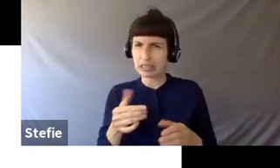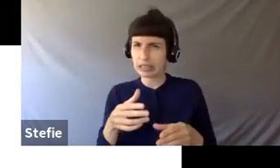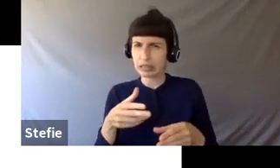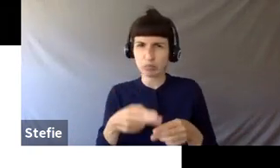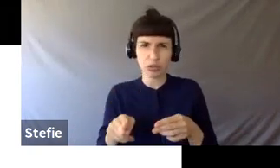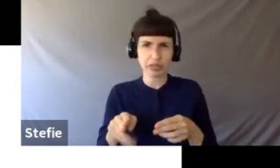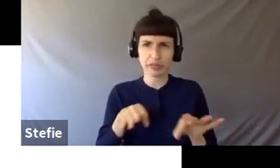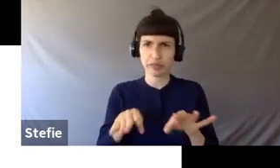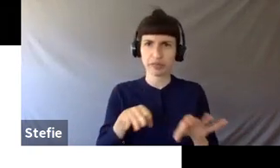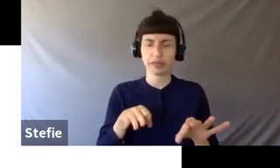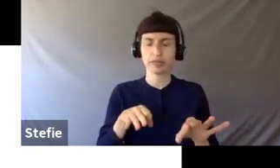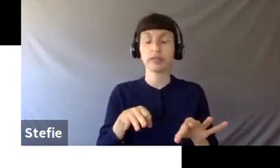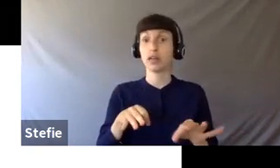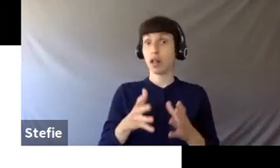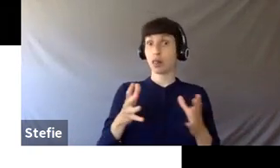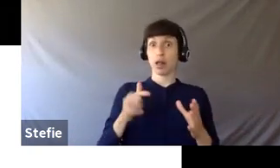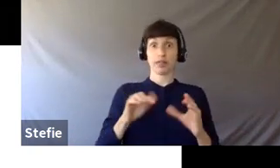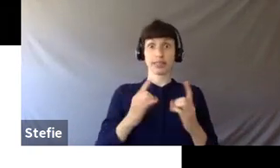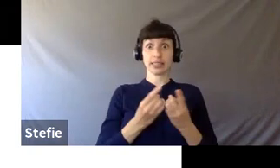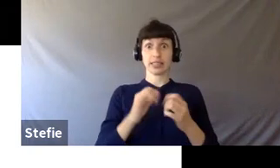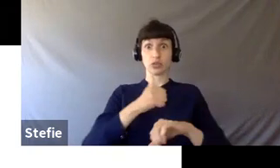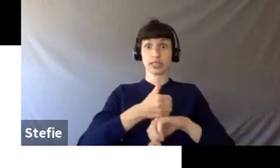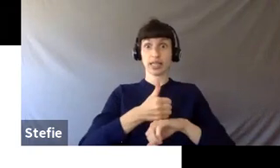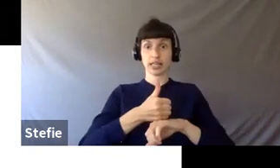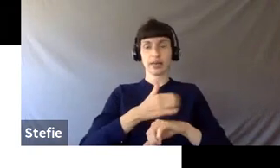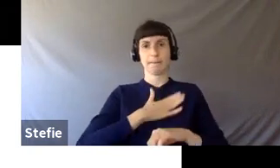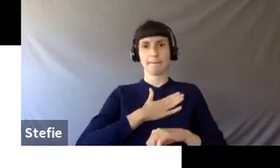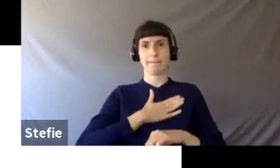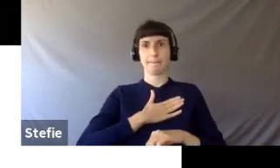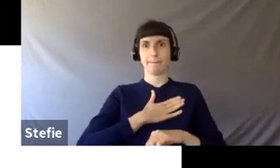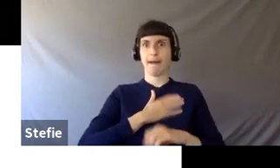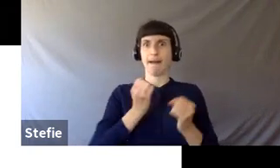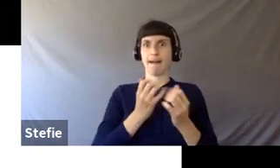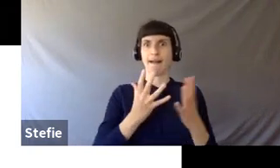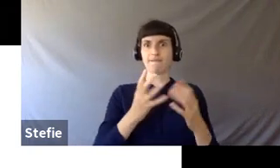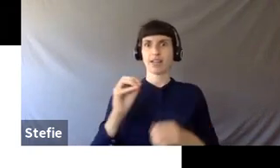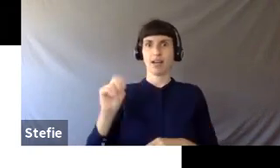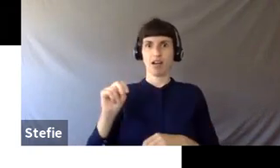we will address is tomorrow but don't know